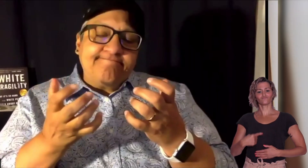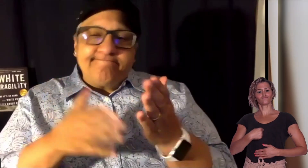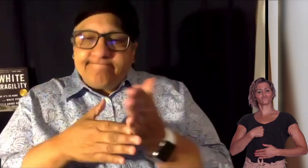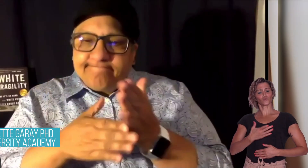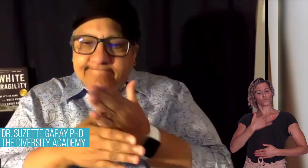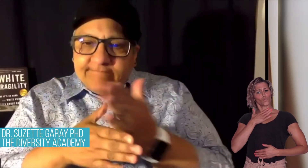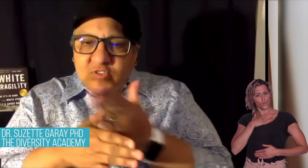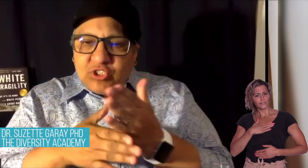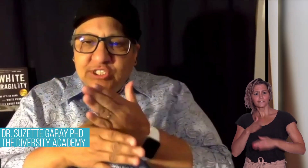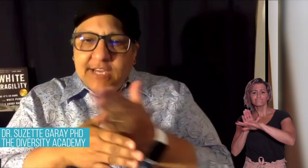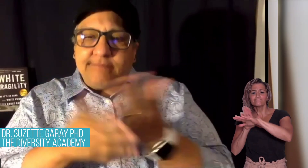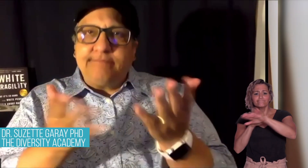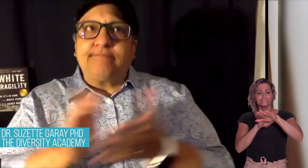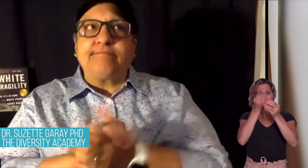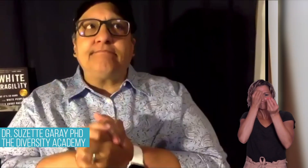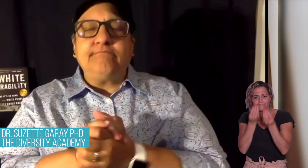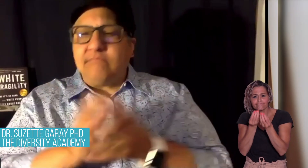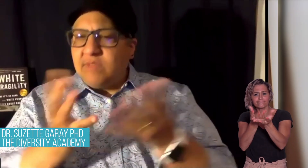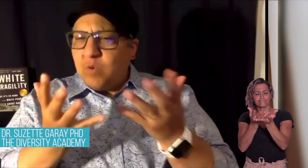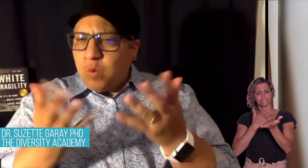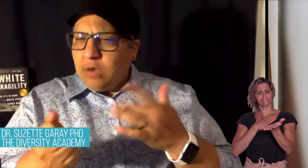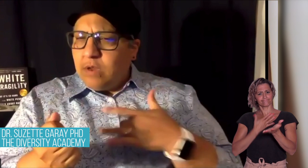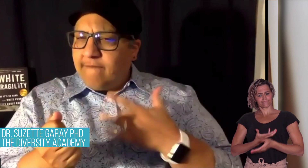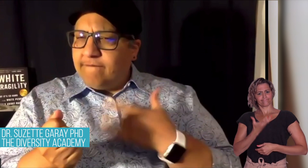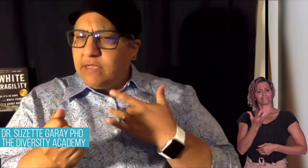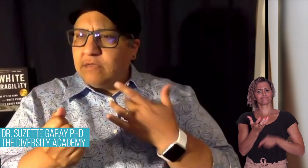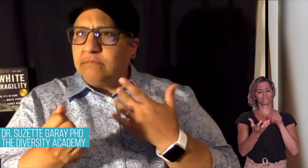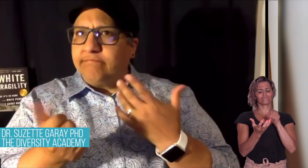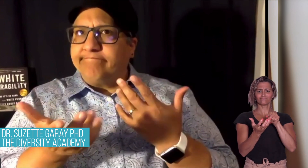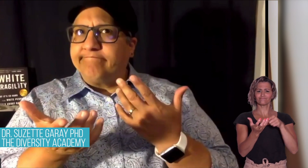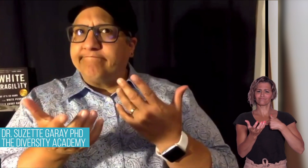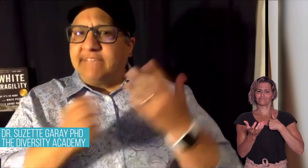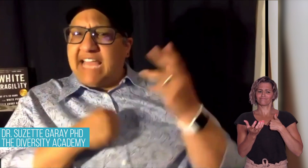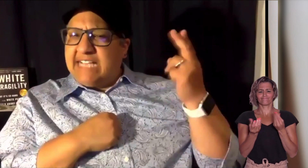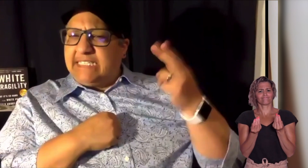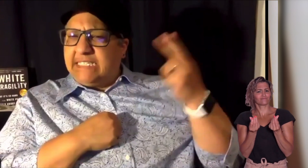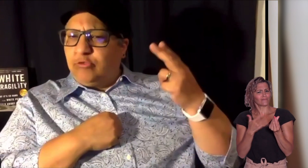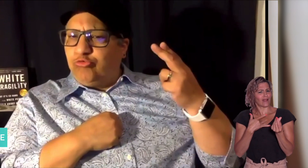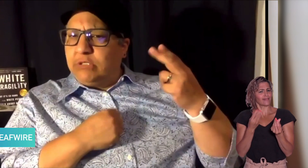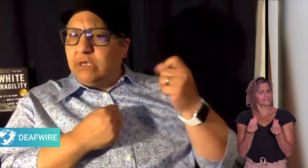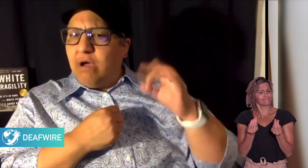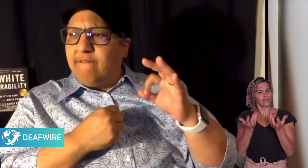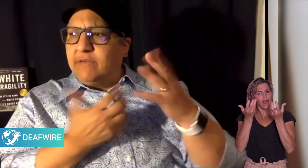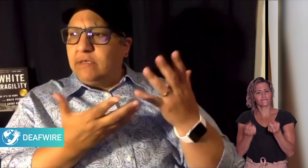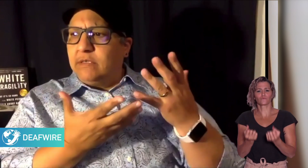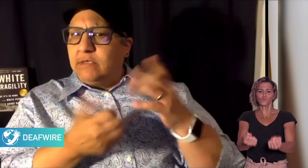I want to share what I feel has a strong history